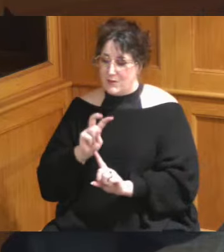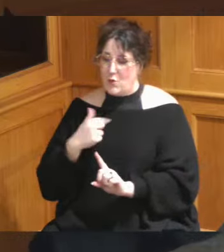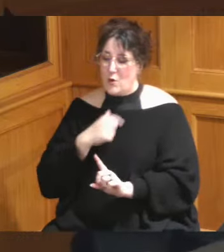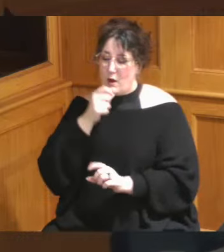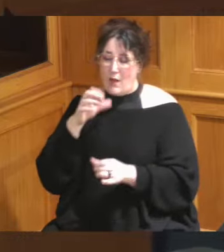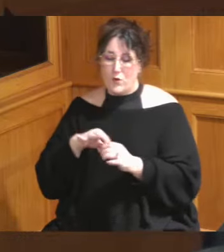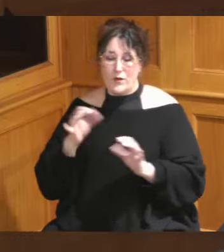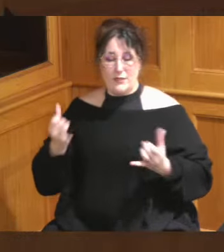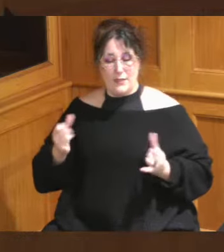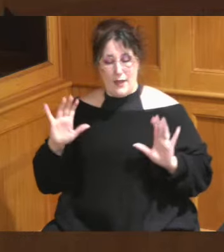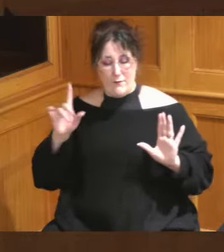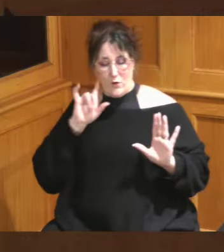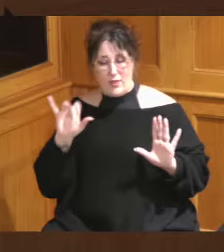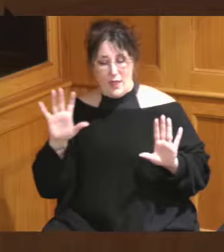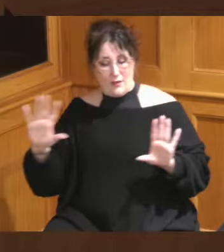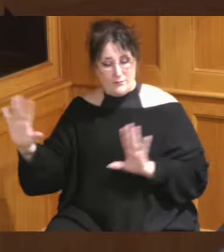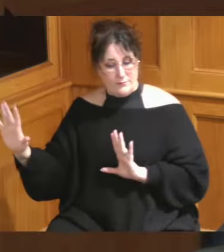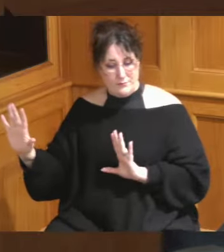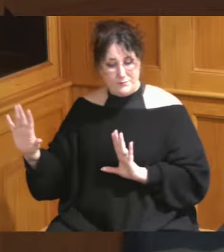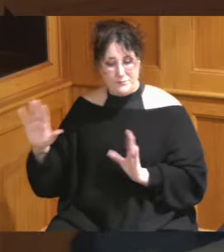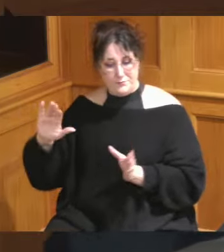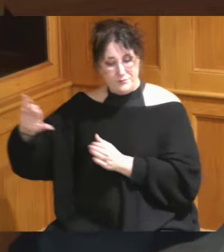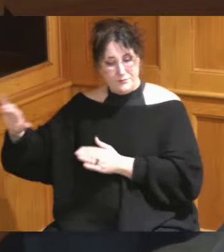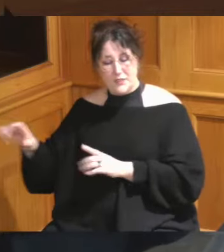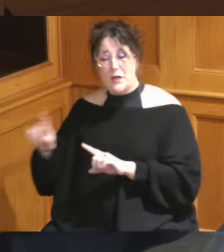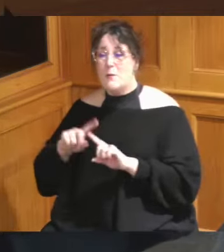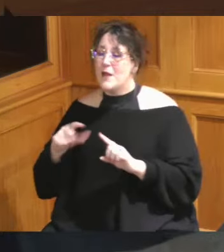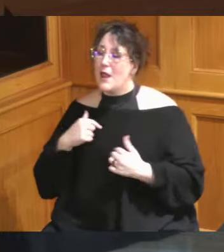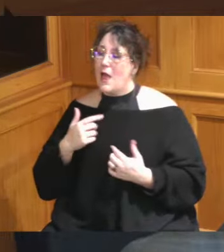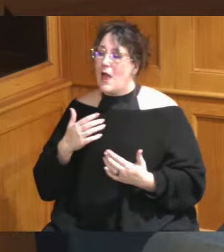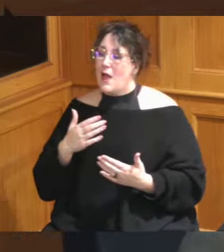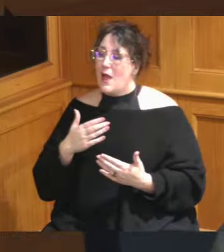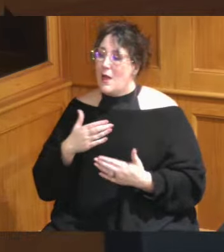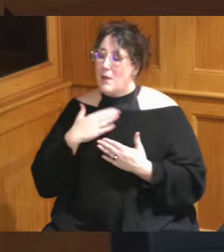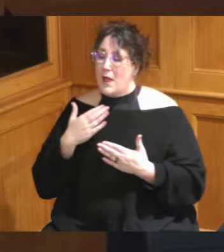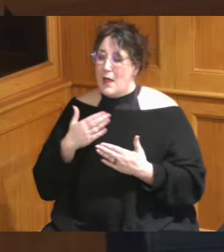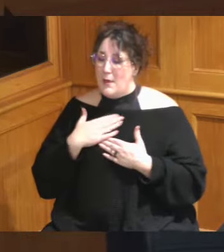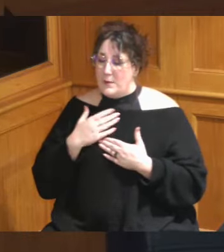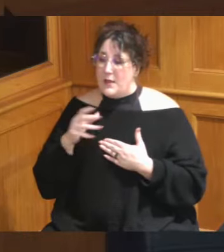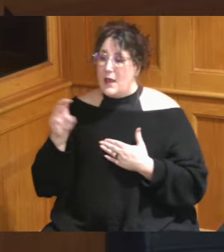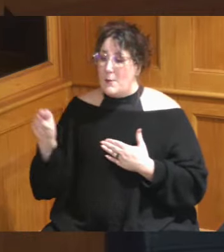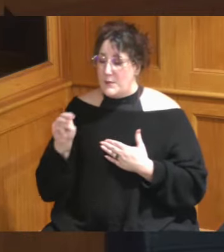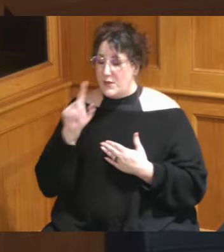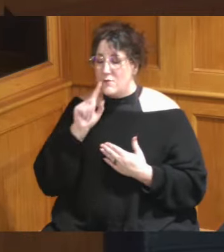that today. but and I'm happy that we are. We got a million dollars for affordable housing,